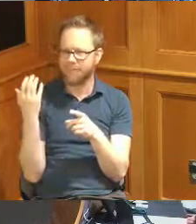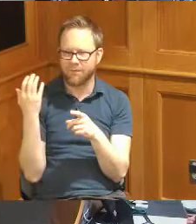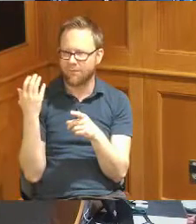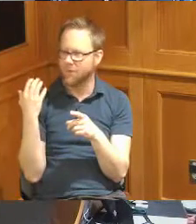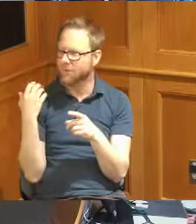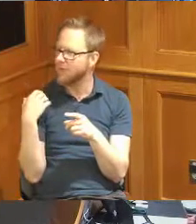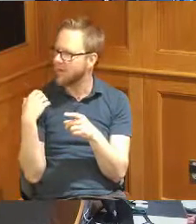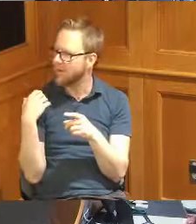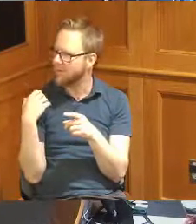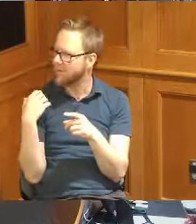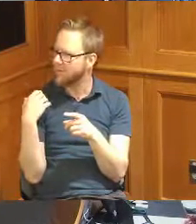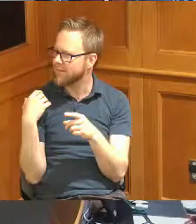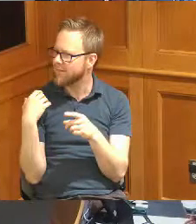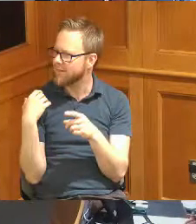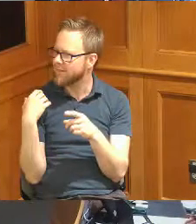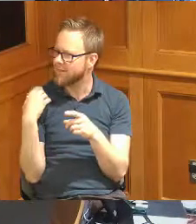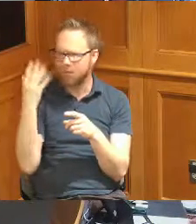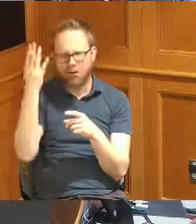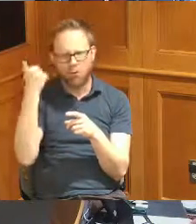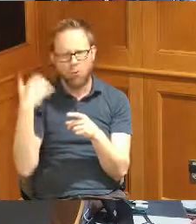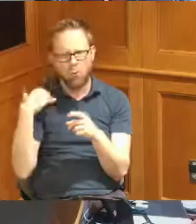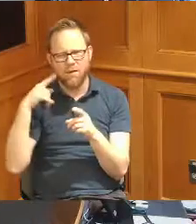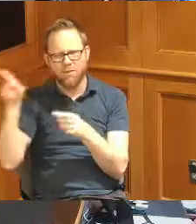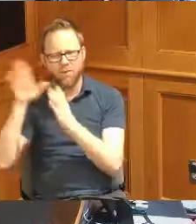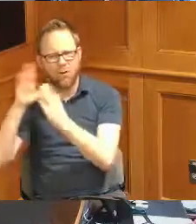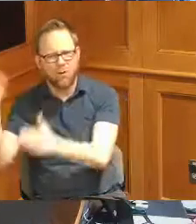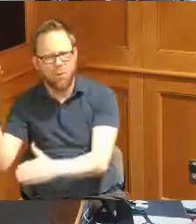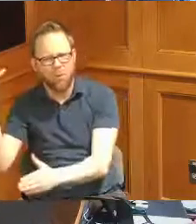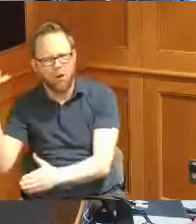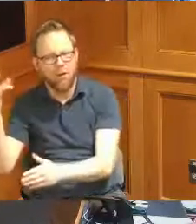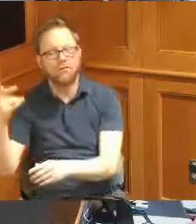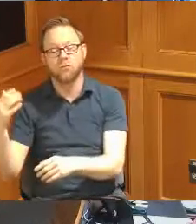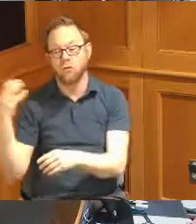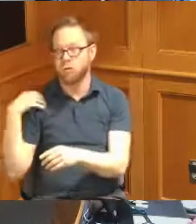what the coach like to come on up coach say a word and we'll do the proclamation